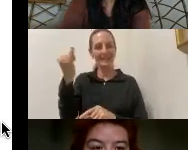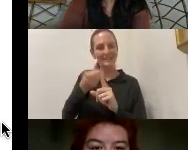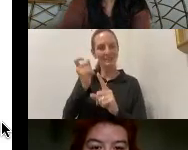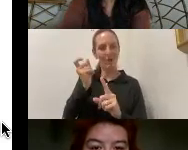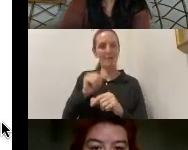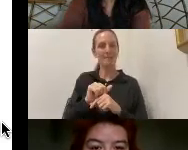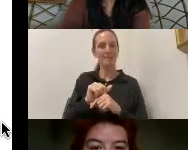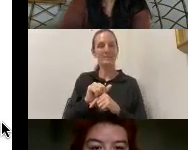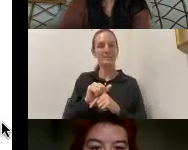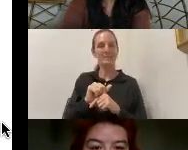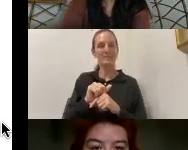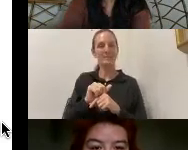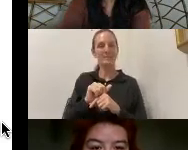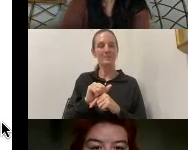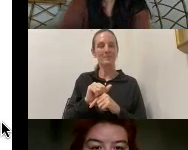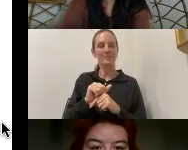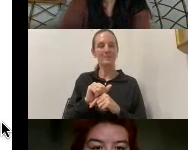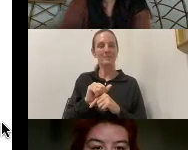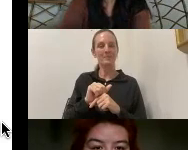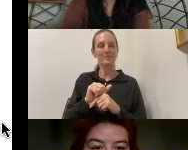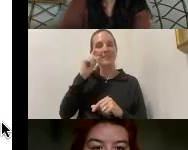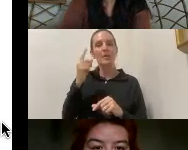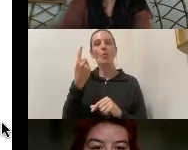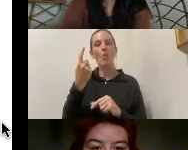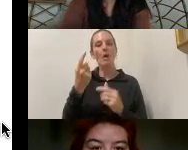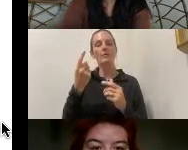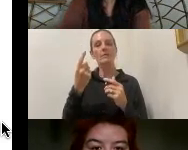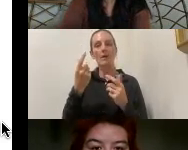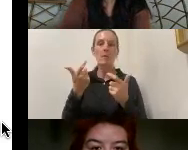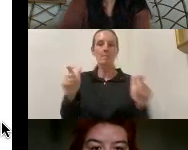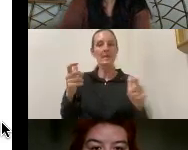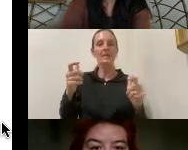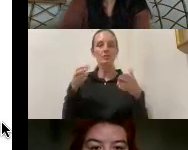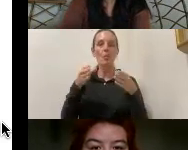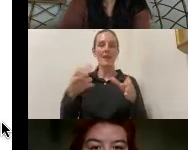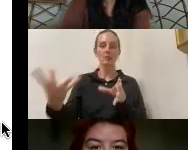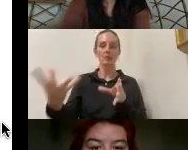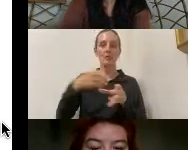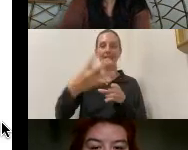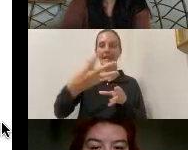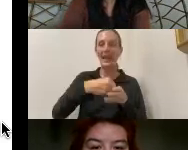And I think one of the gifts is to aid youth and others in our programming and all this